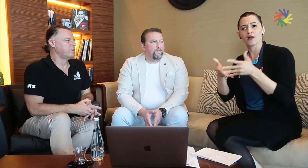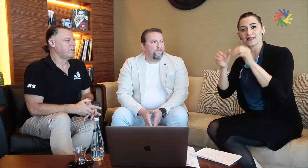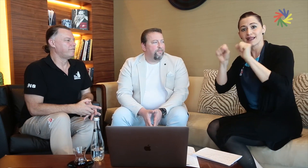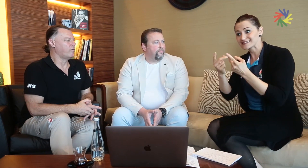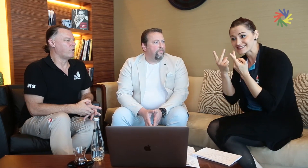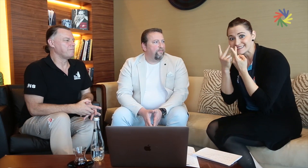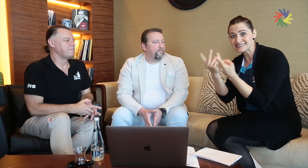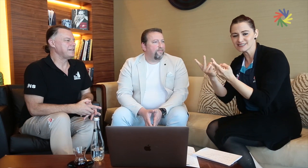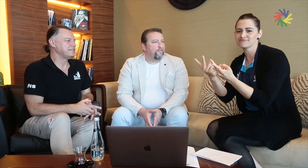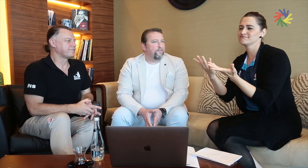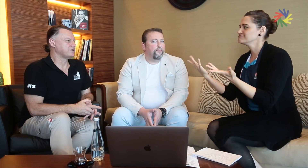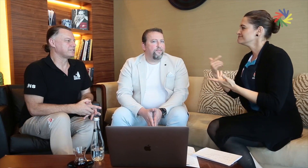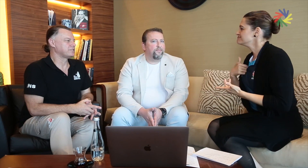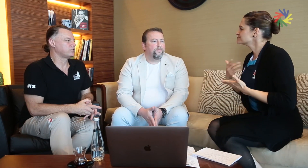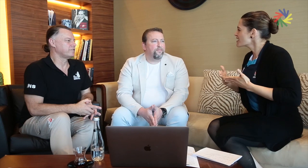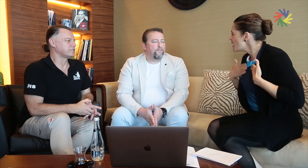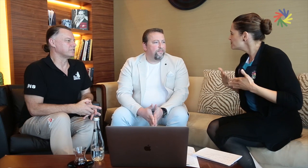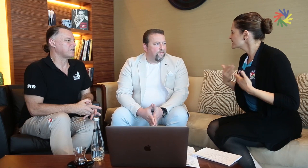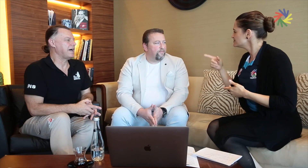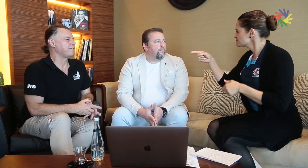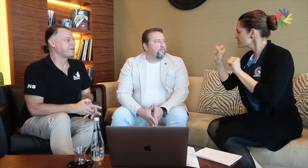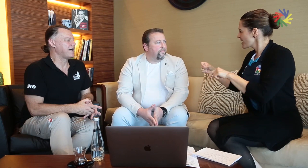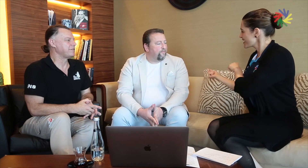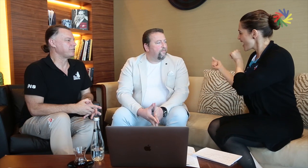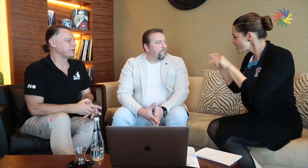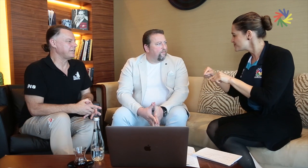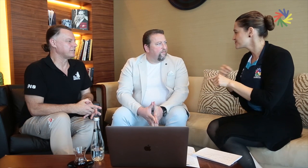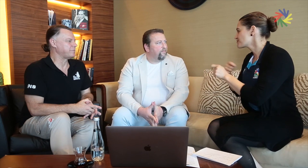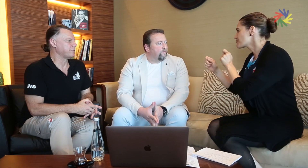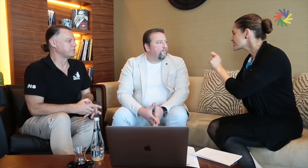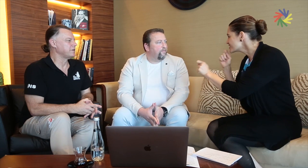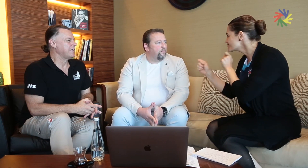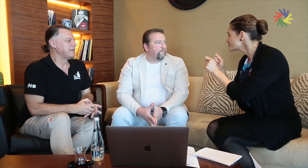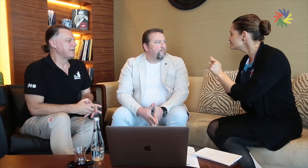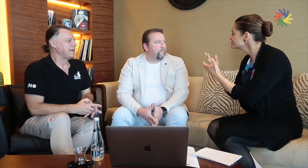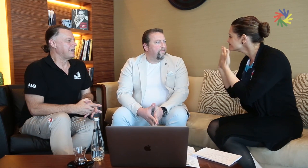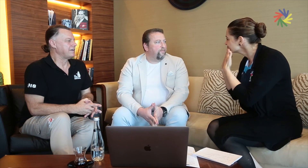I thank you for making the time to come for a personal interview.